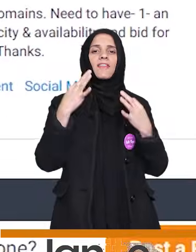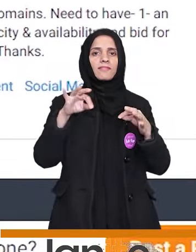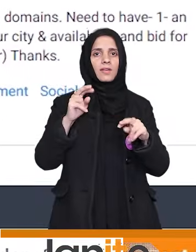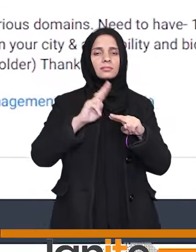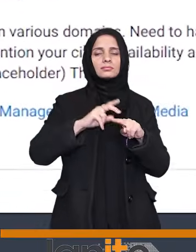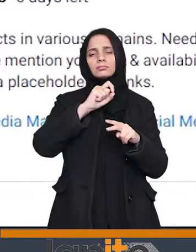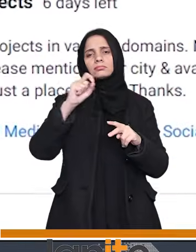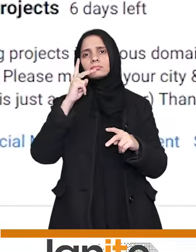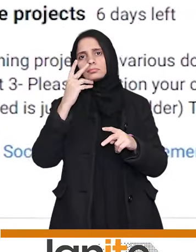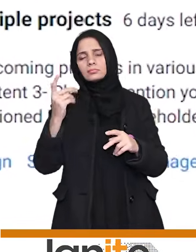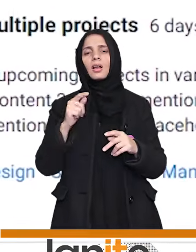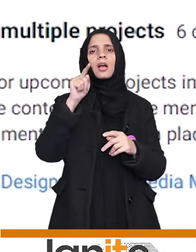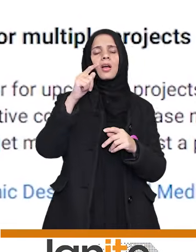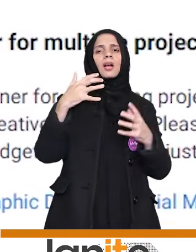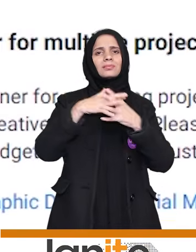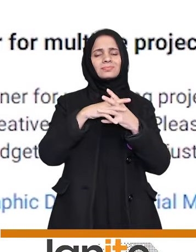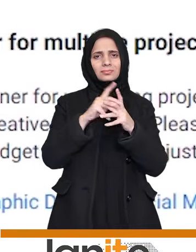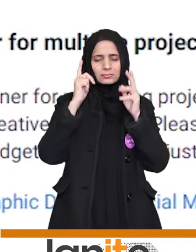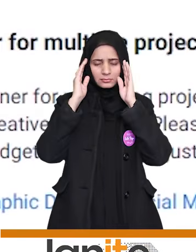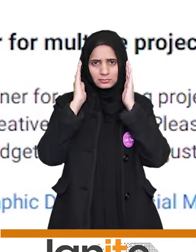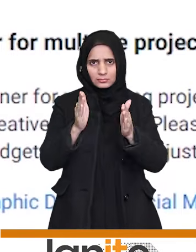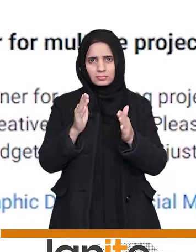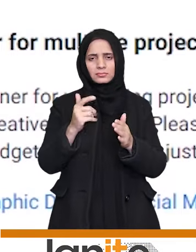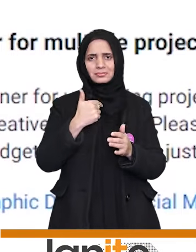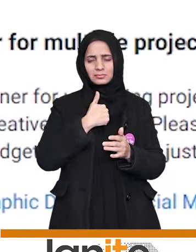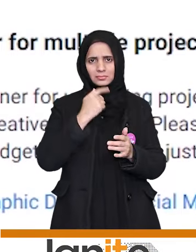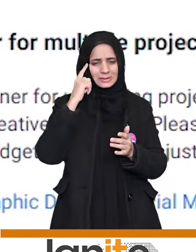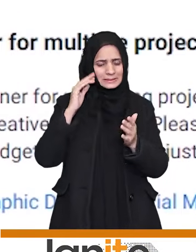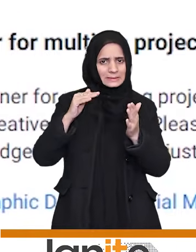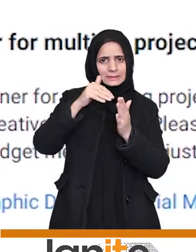If you consider the left side, it says, ‘my recent searches’. And ‘Graphic’ is written here.